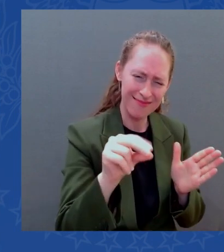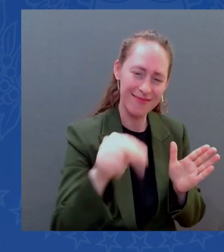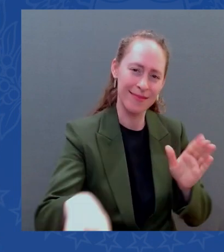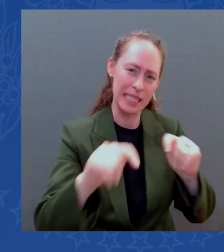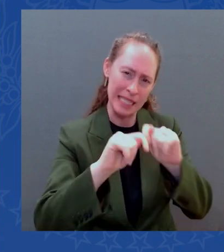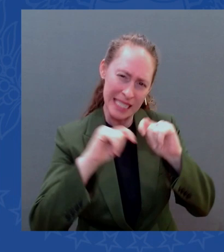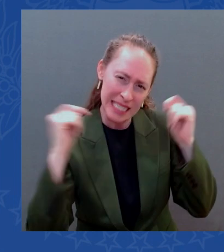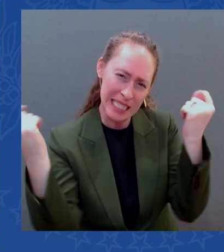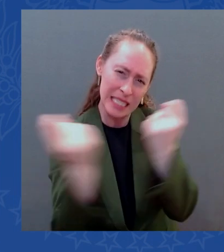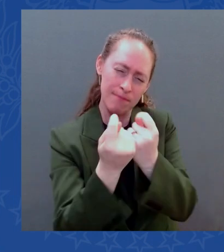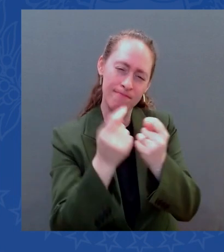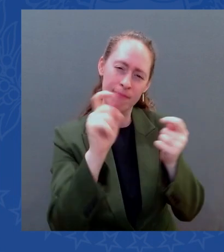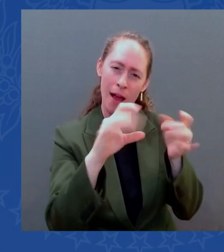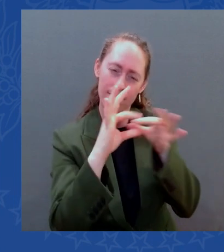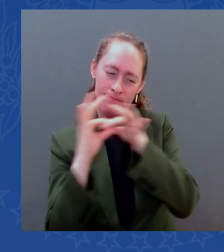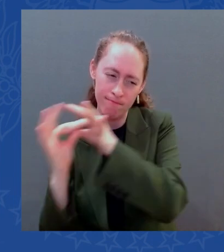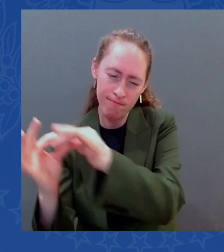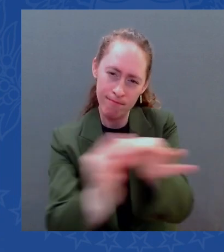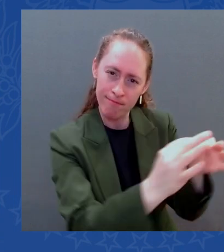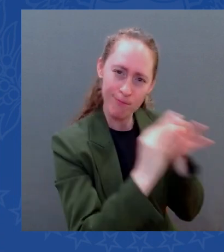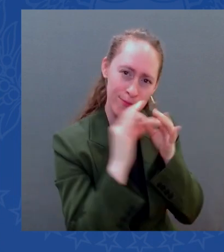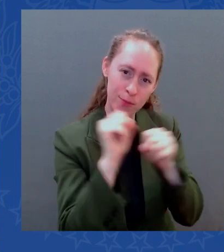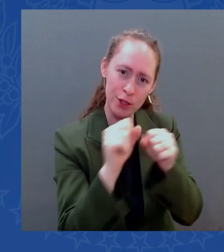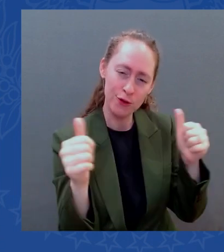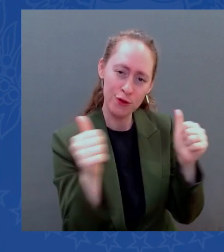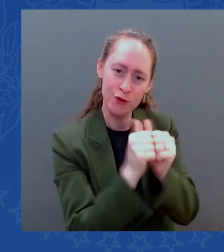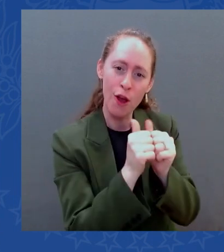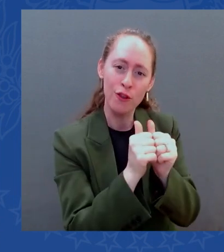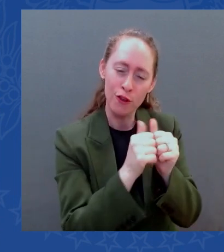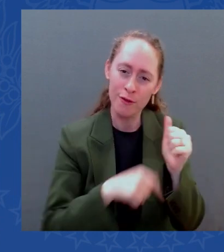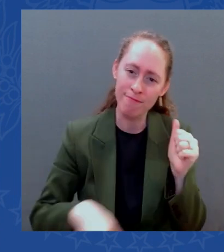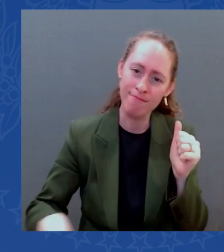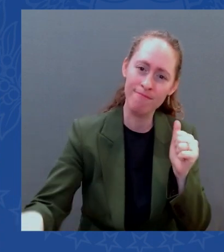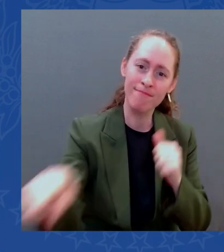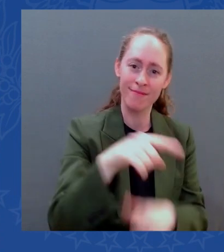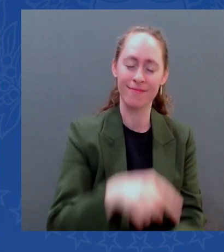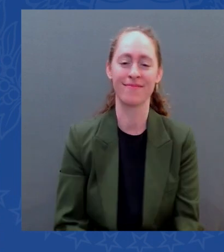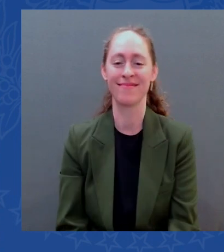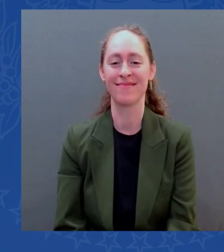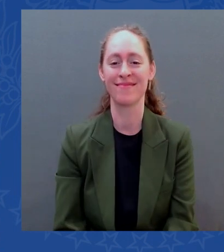will be engraved on the Stanley Cup for all time. And that is a big deal where I come from.